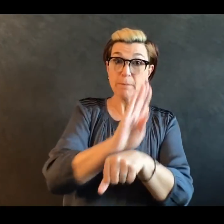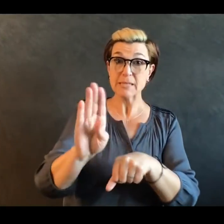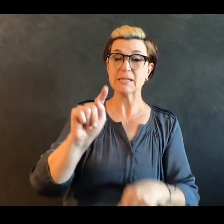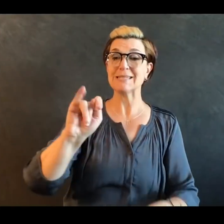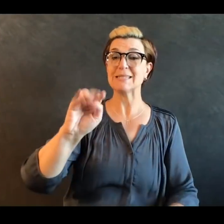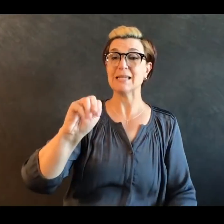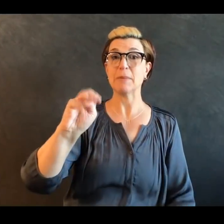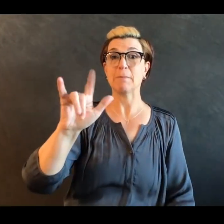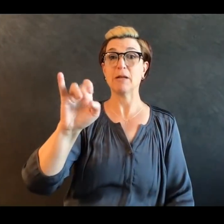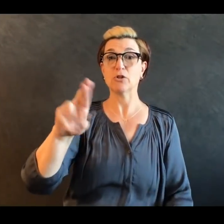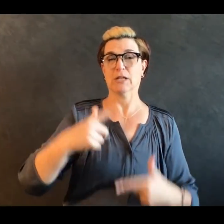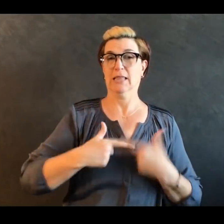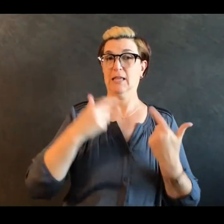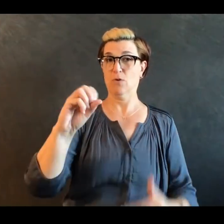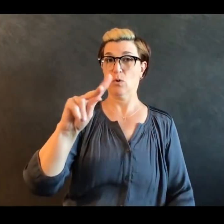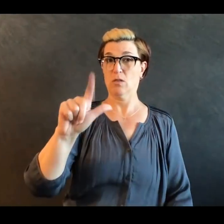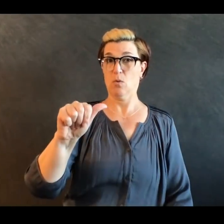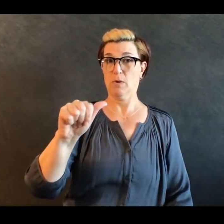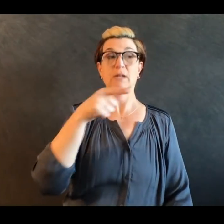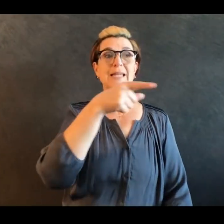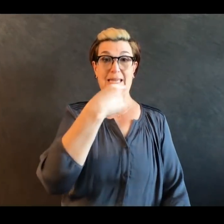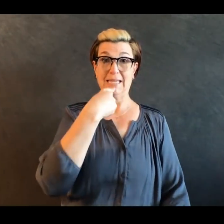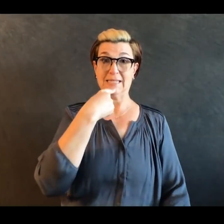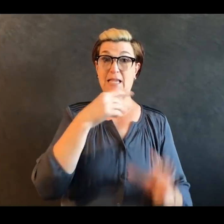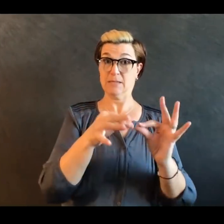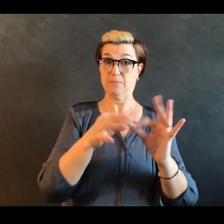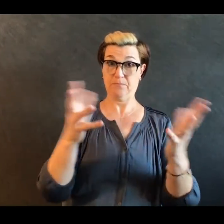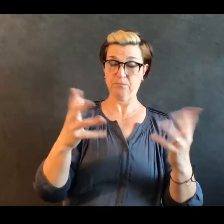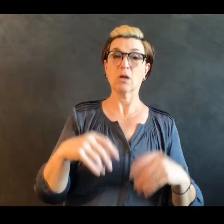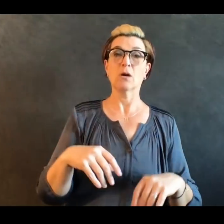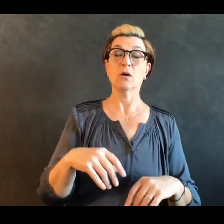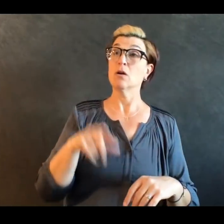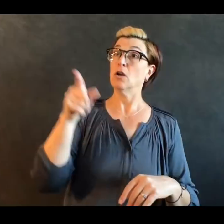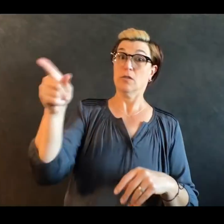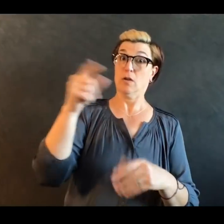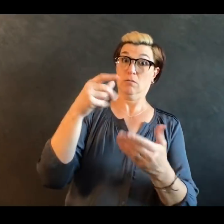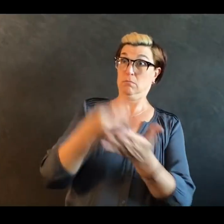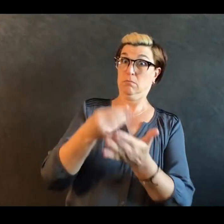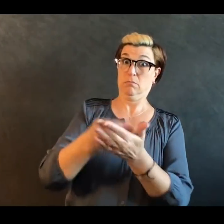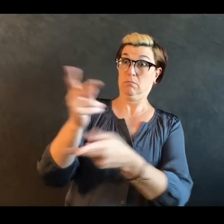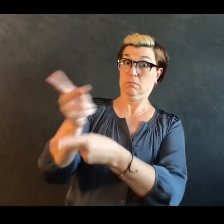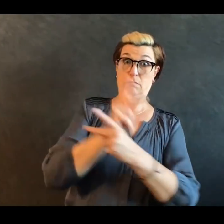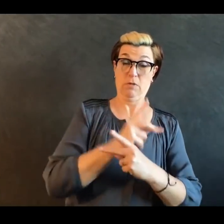called the program a total lifesaver fors auto repair shops for employees